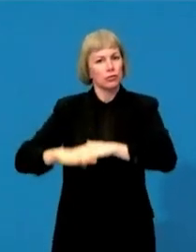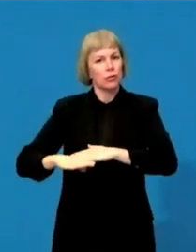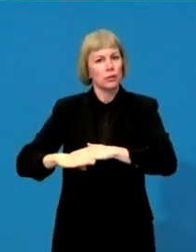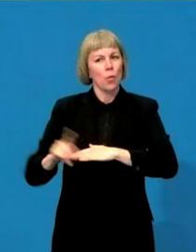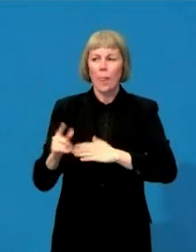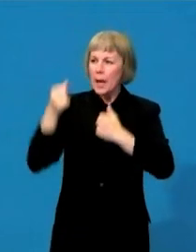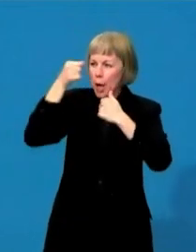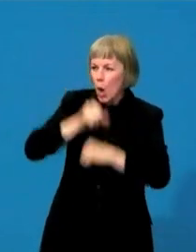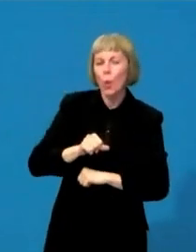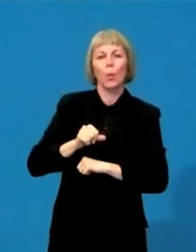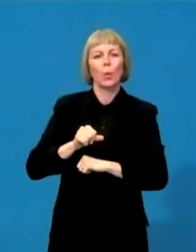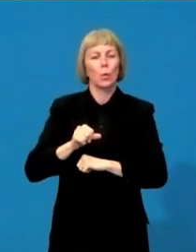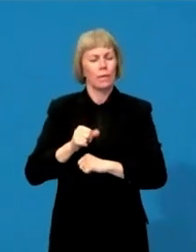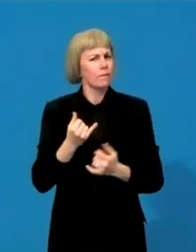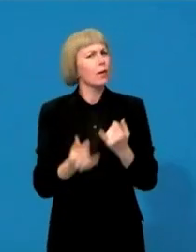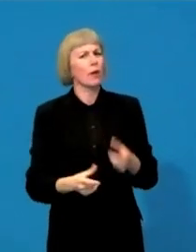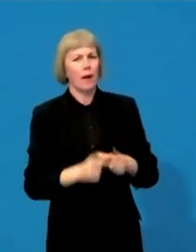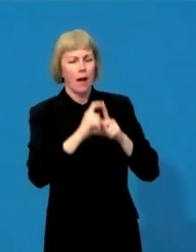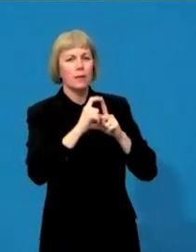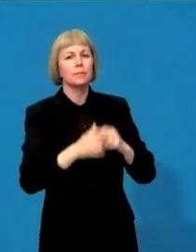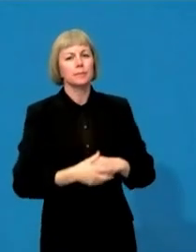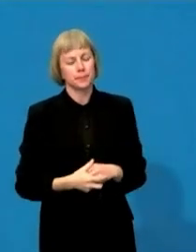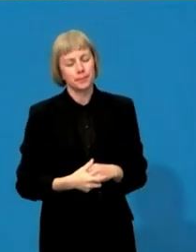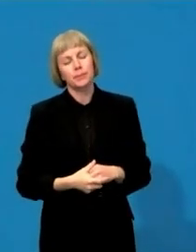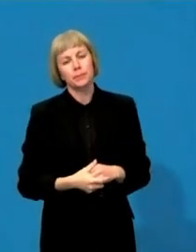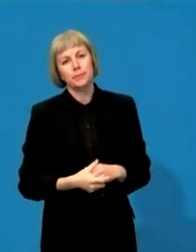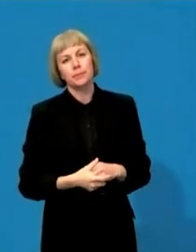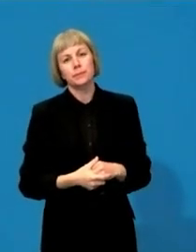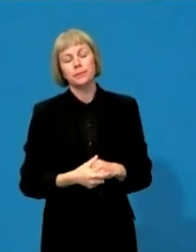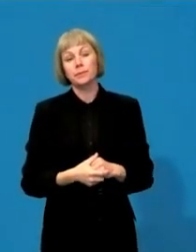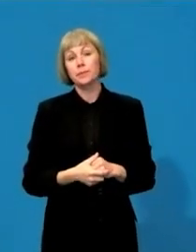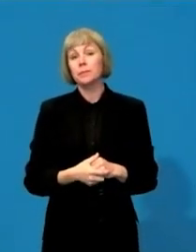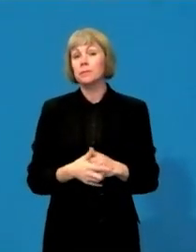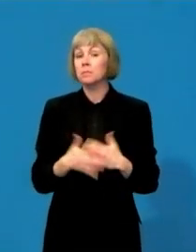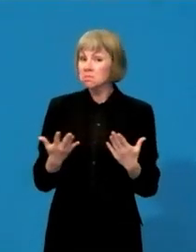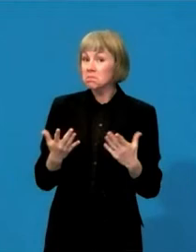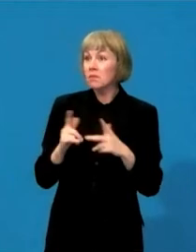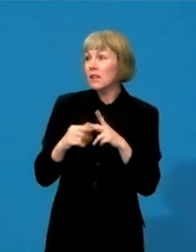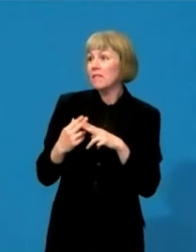or people they've always known. So - MS TARRAGO: And what about if, for example, you had to go to somewhere like